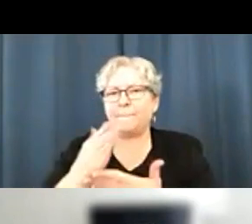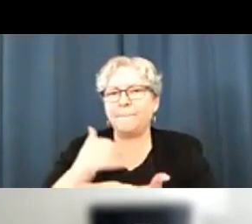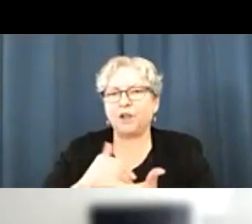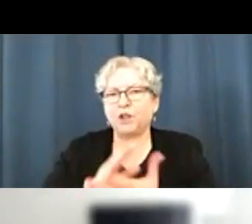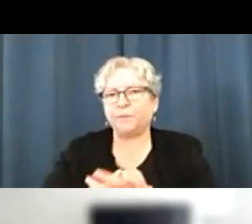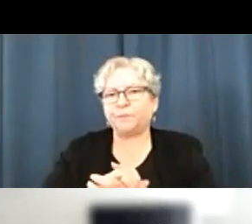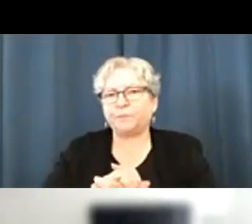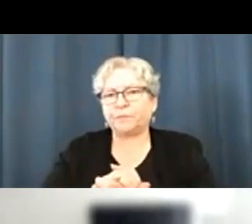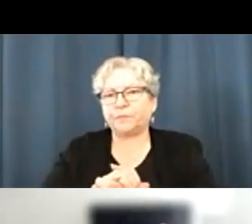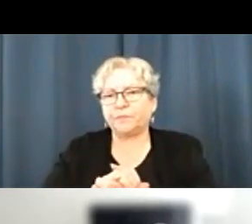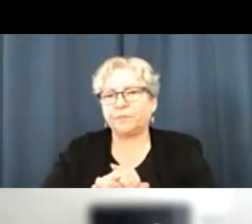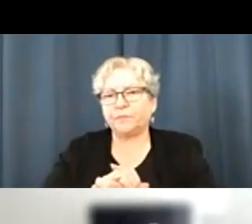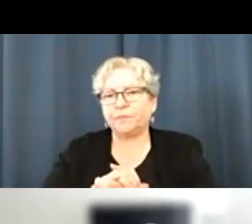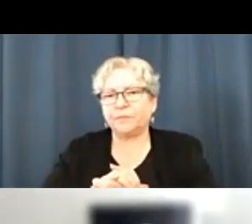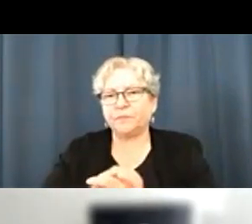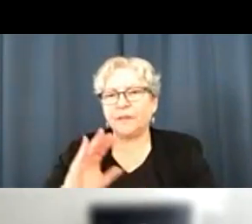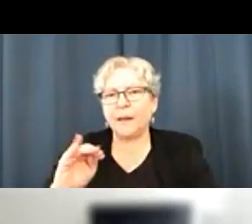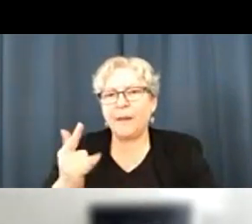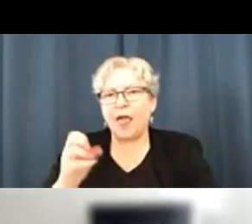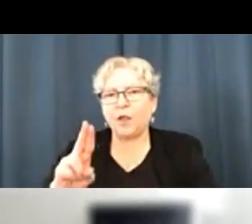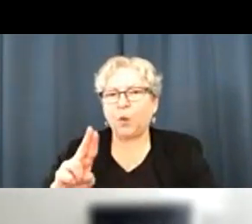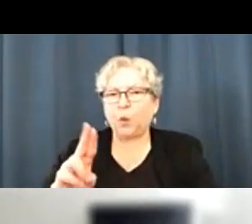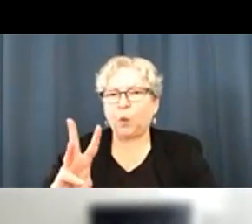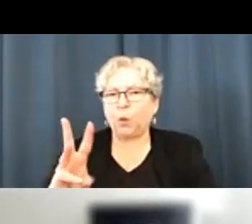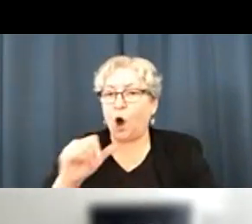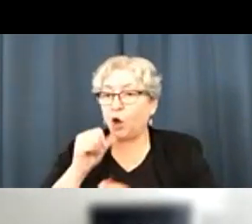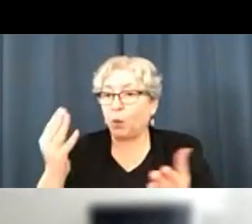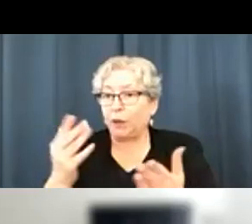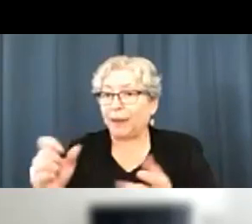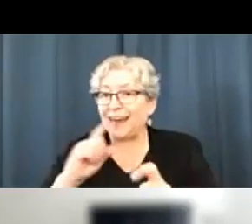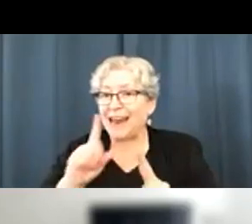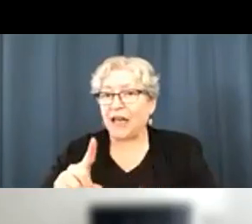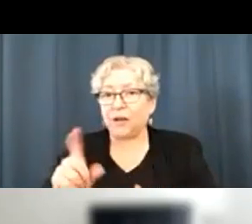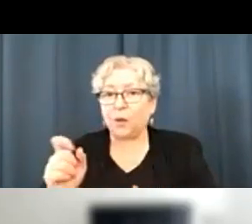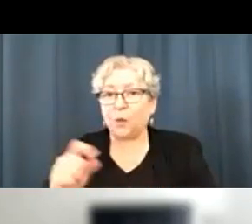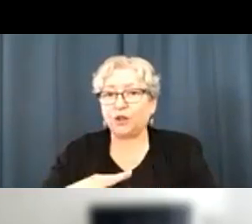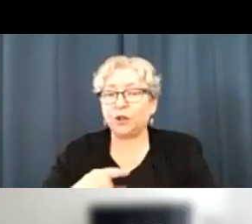Matthew, if you're here, this might be a great question for you to chime in. - Sure.